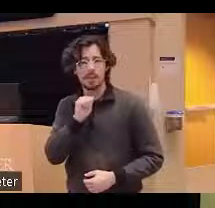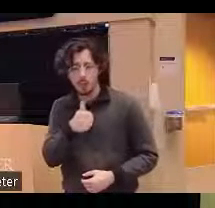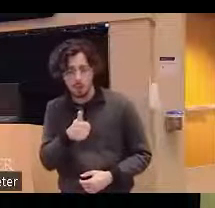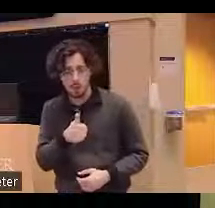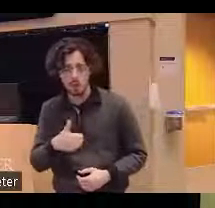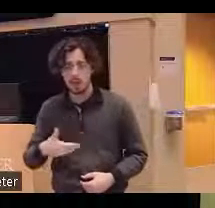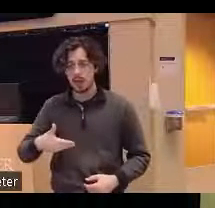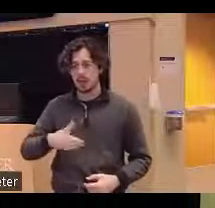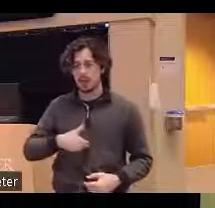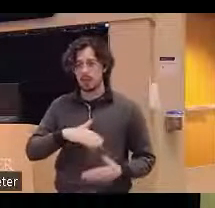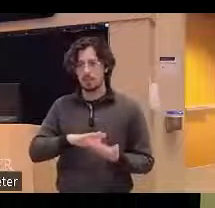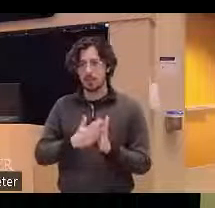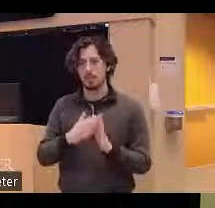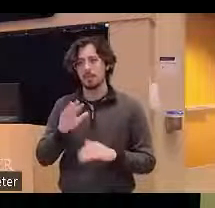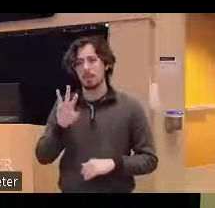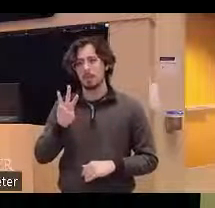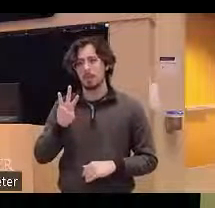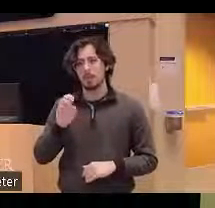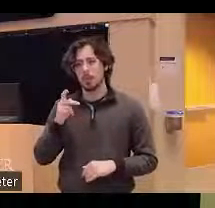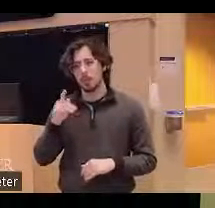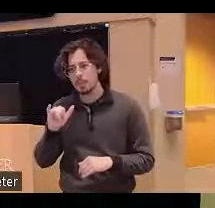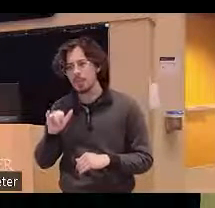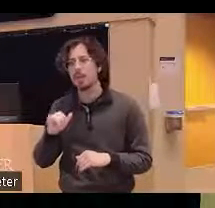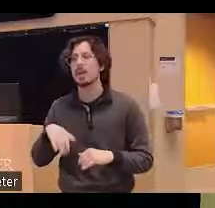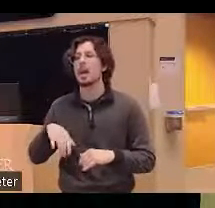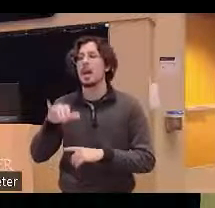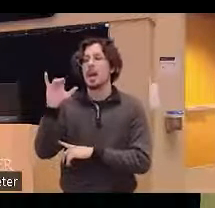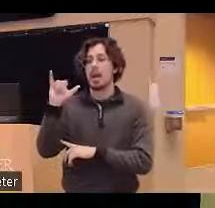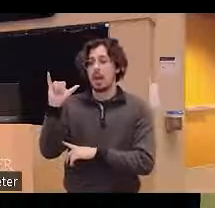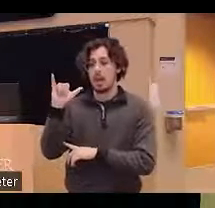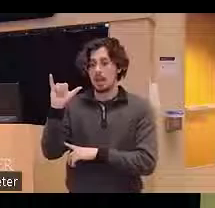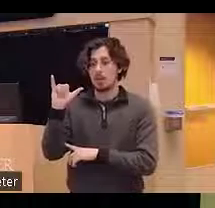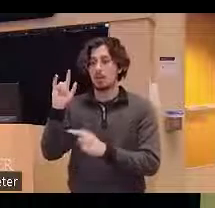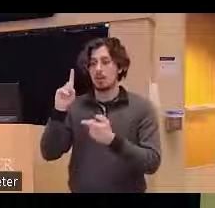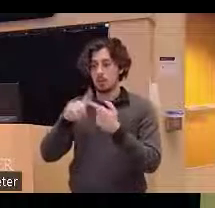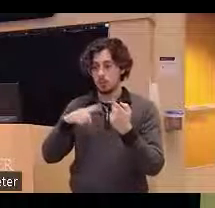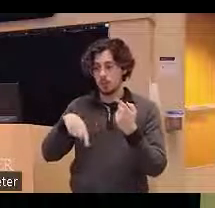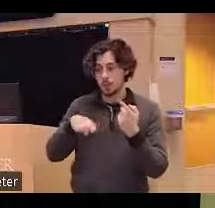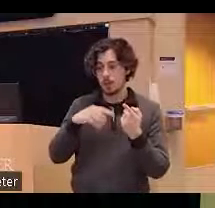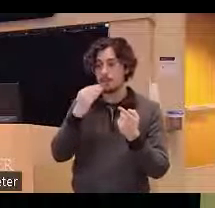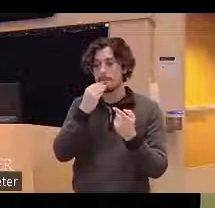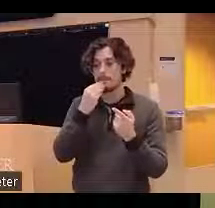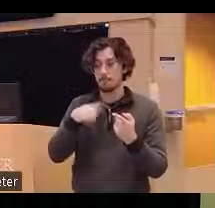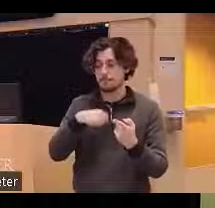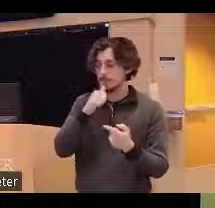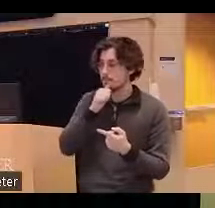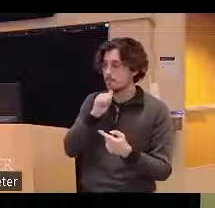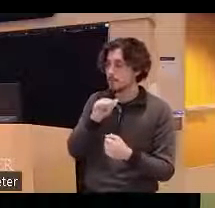get leaky antibodies two those Foods we're not tolerating can get into the circulation they're